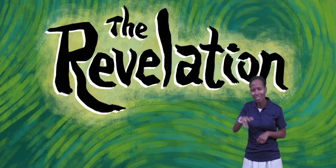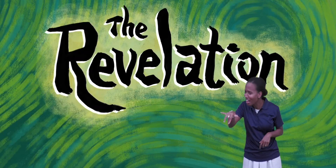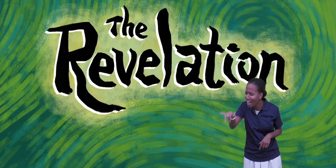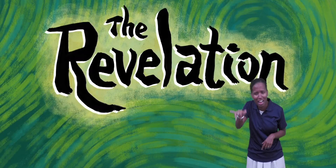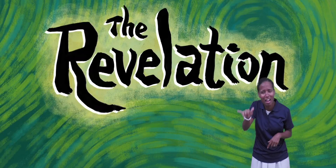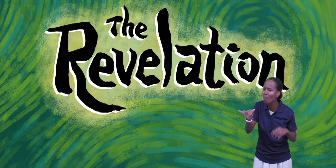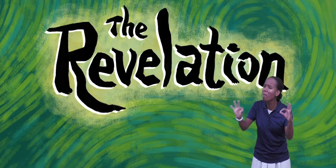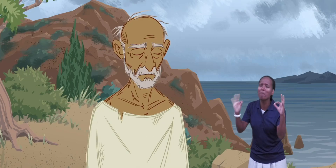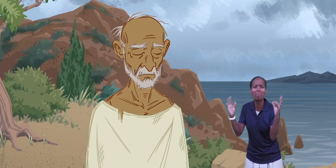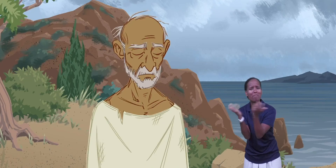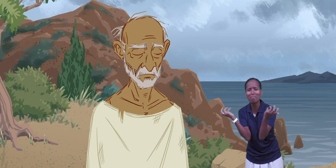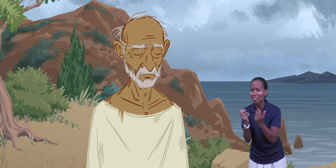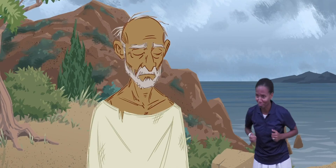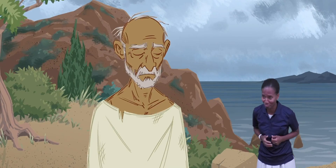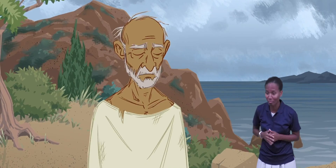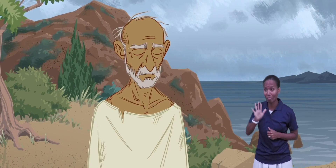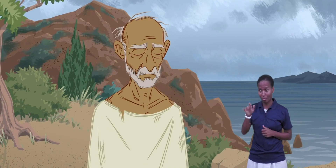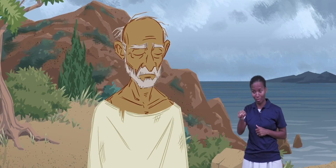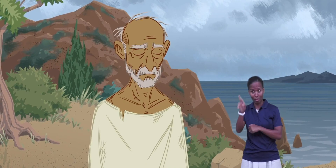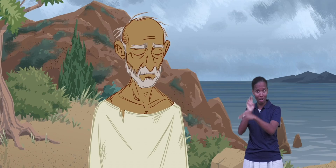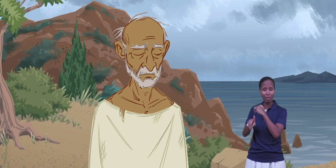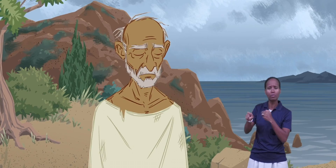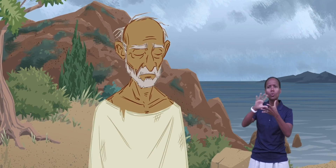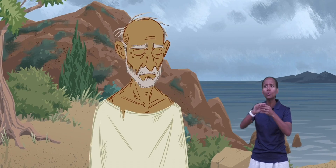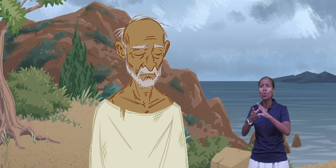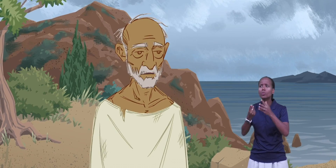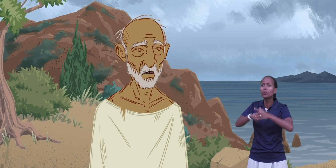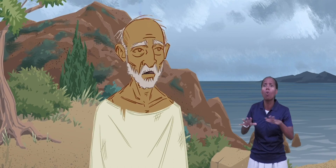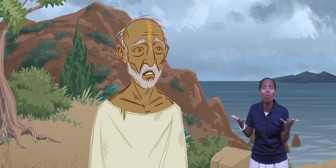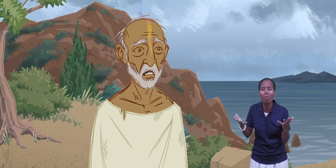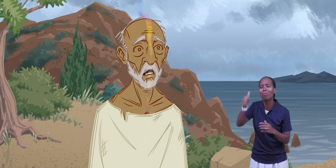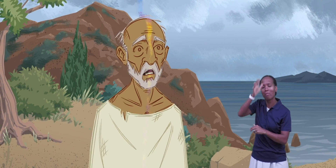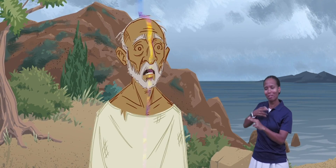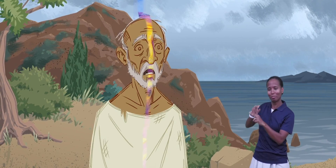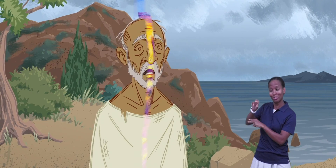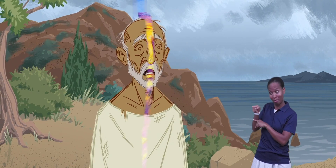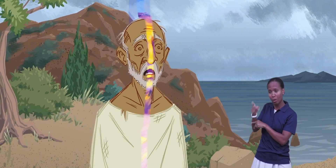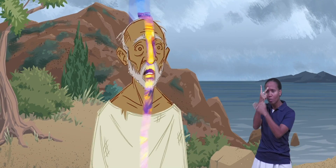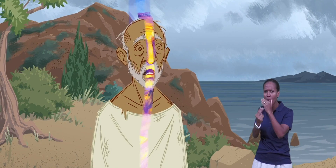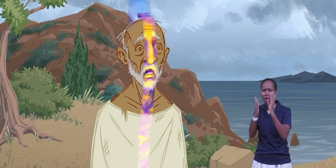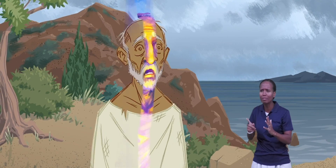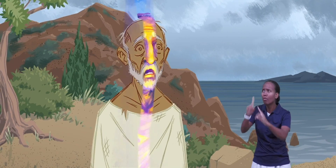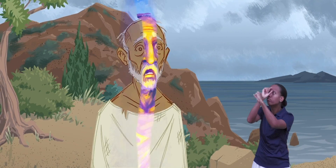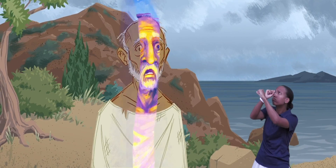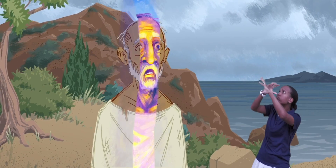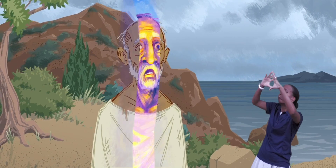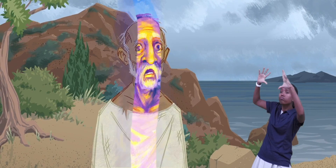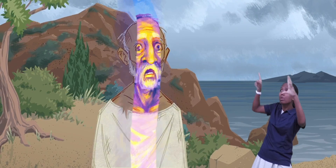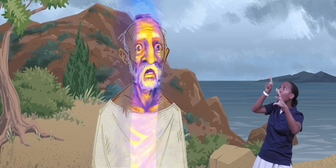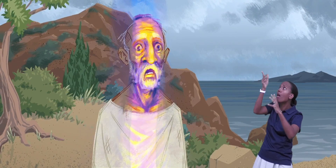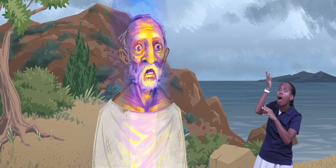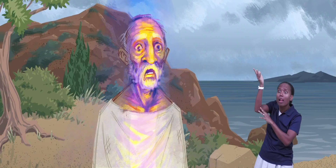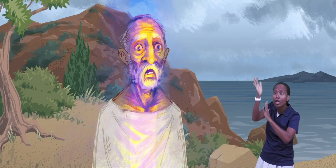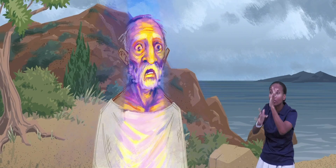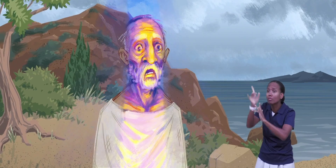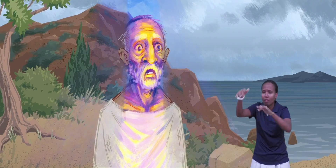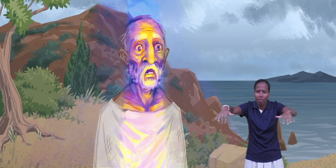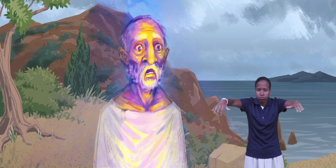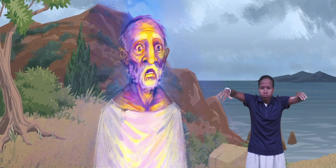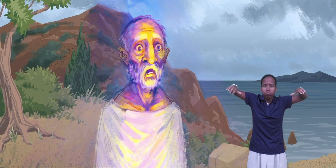Tim: Yeah. And it works the same way. It begins with John the visionary transported to God’s throne room